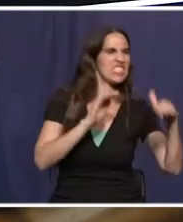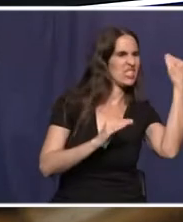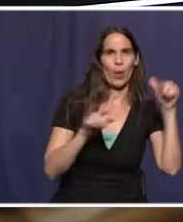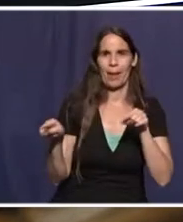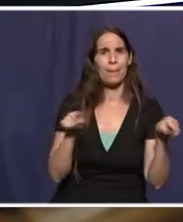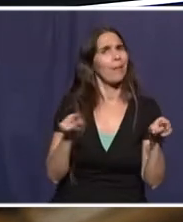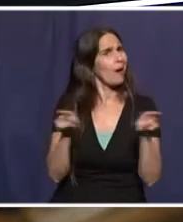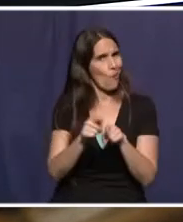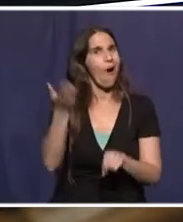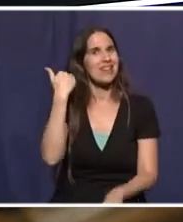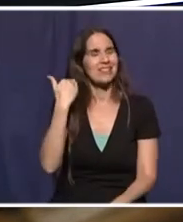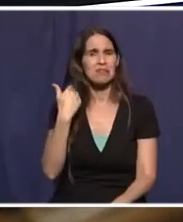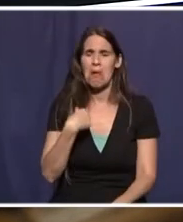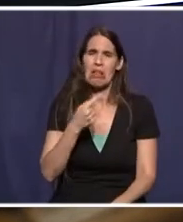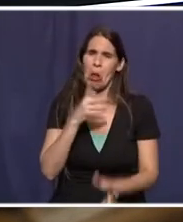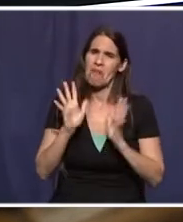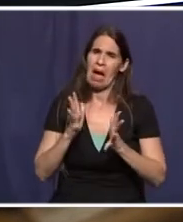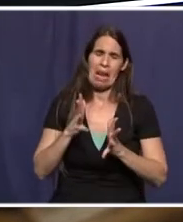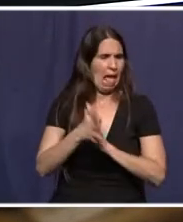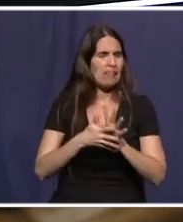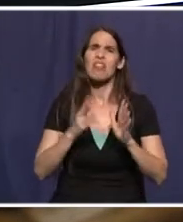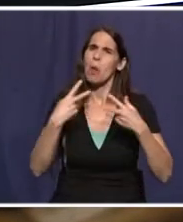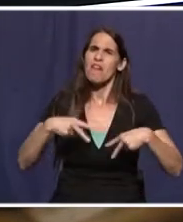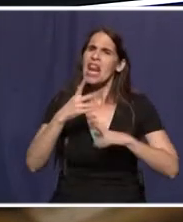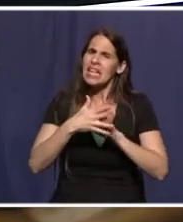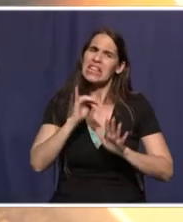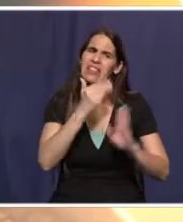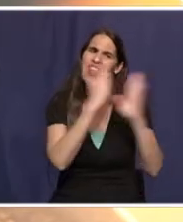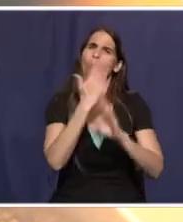I'm not afraid of the phrase "Jewish terrorism". But I am afraid of fanaticism.